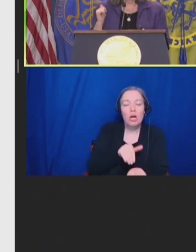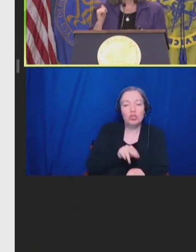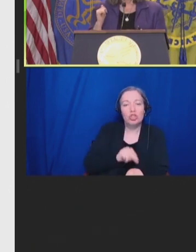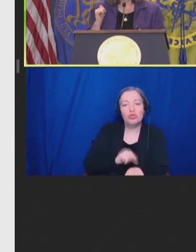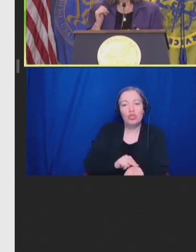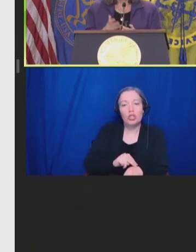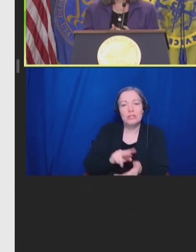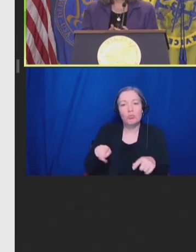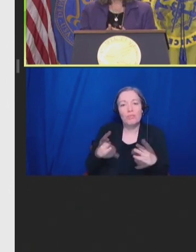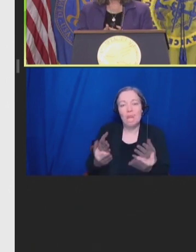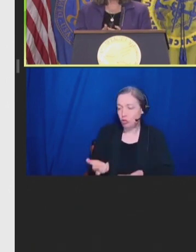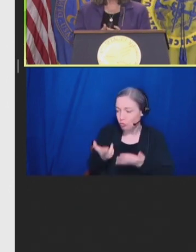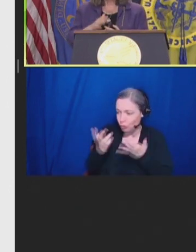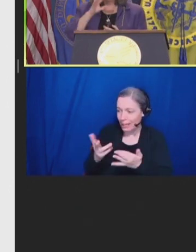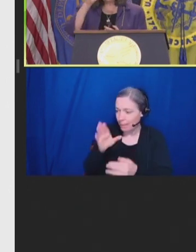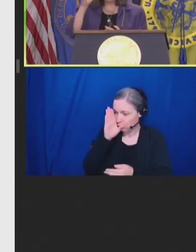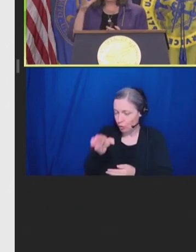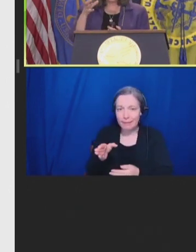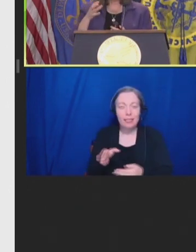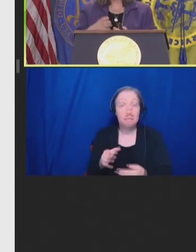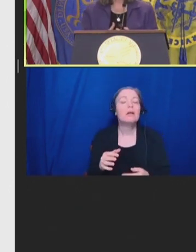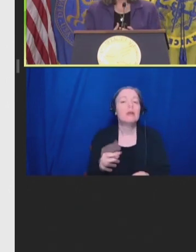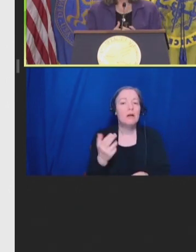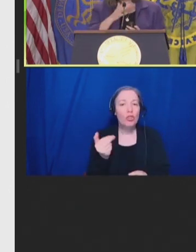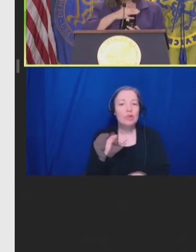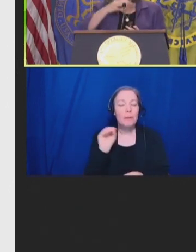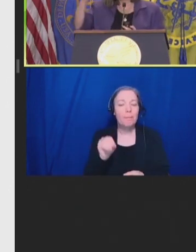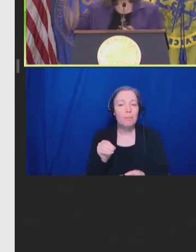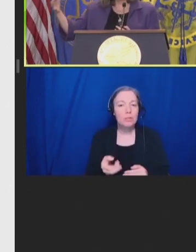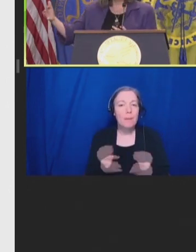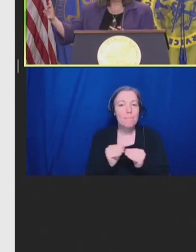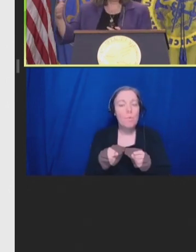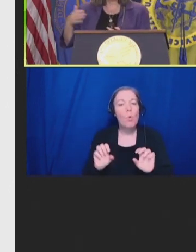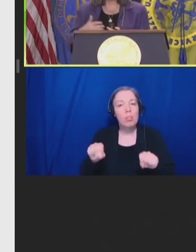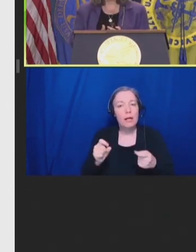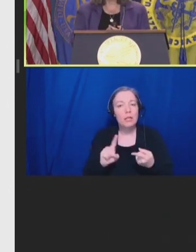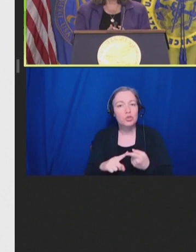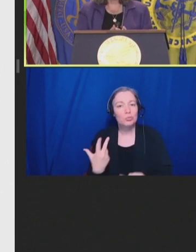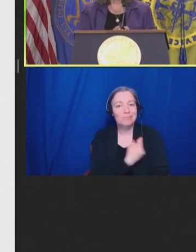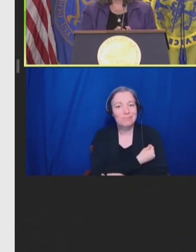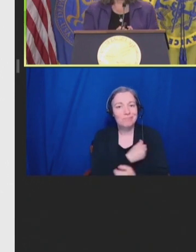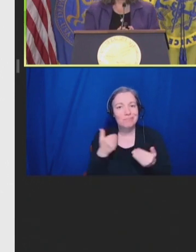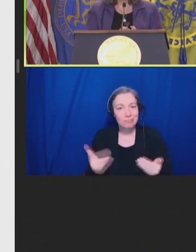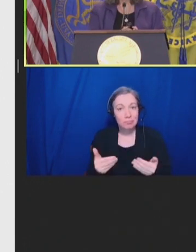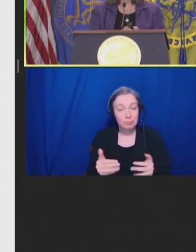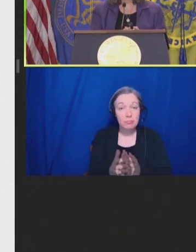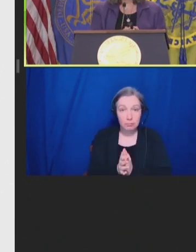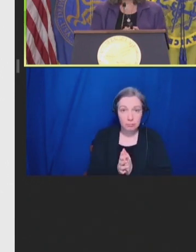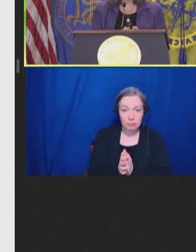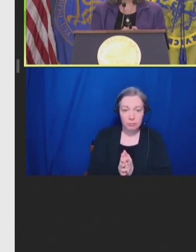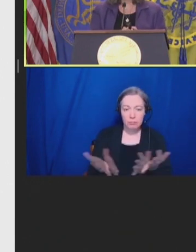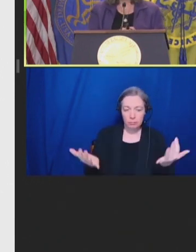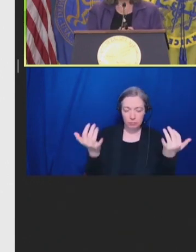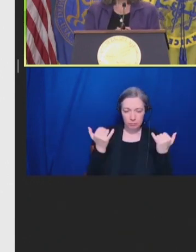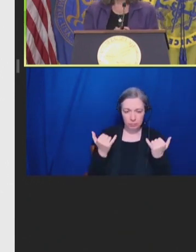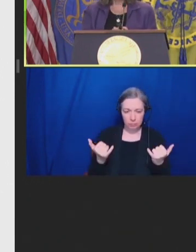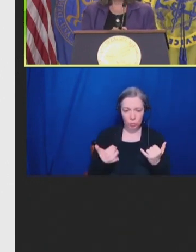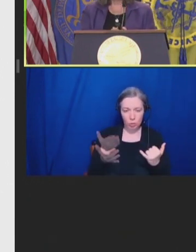So, I'm going to now move to where we are now. This shows VFC provider orders